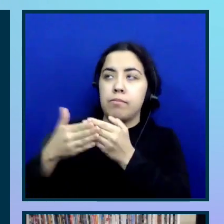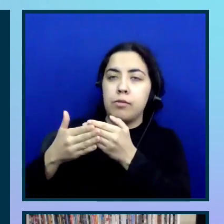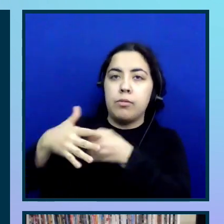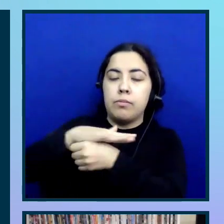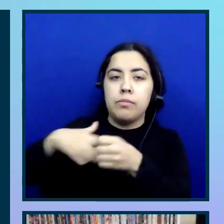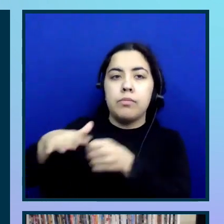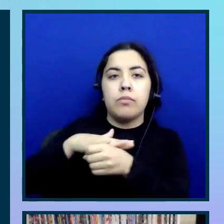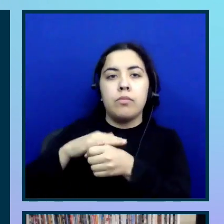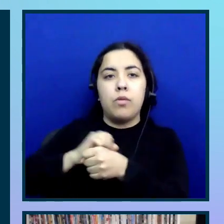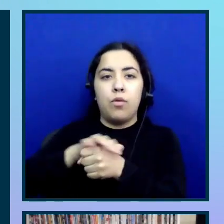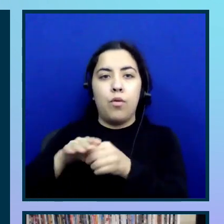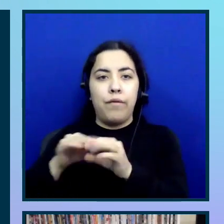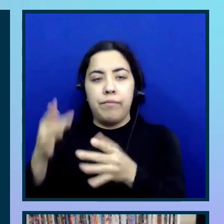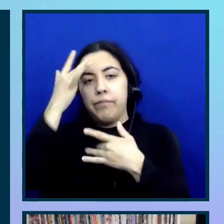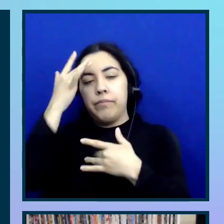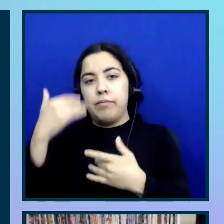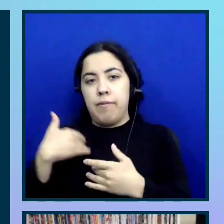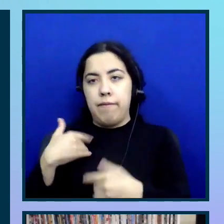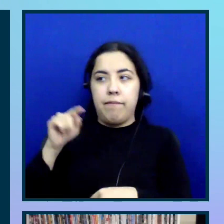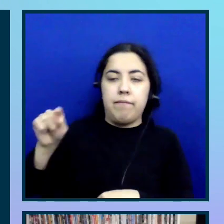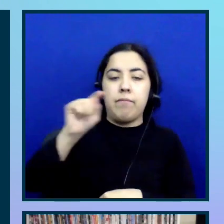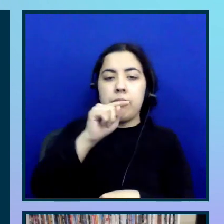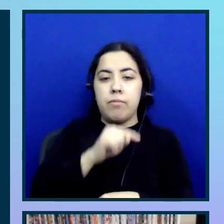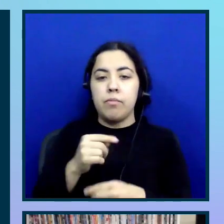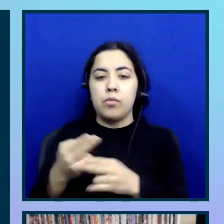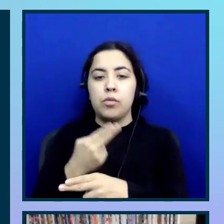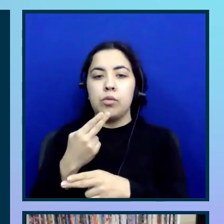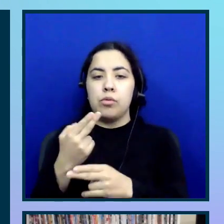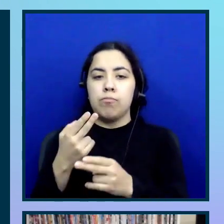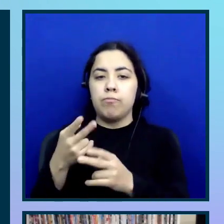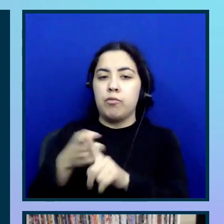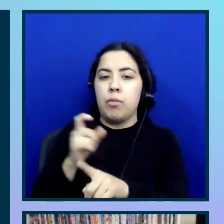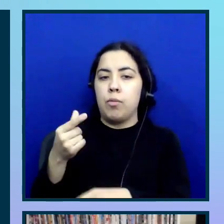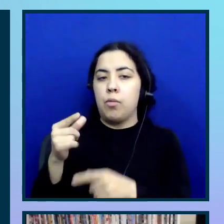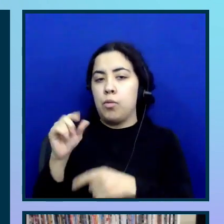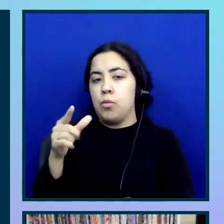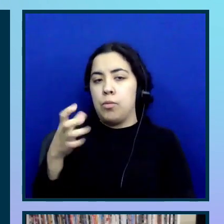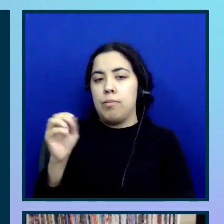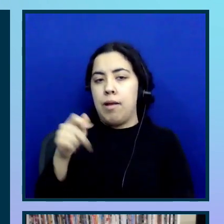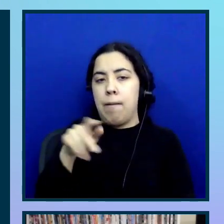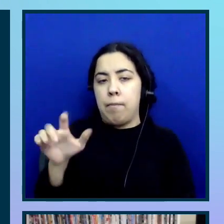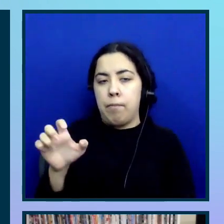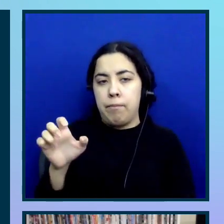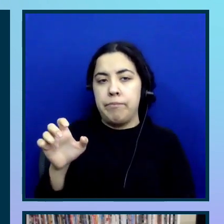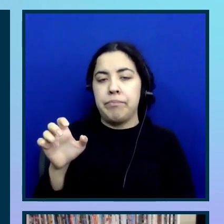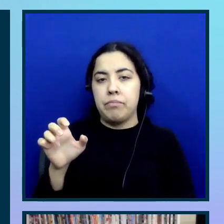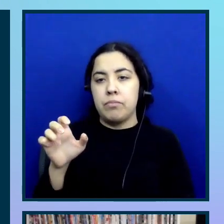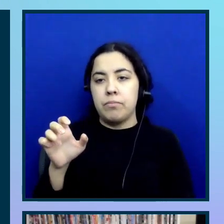provided by Apple and Google. And while the team at Shopify was working on this app, I was contacted by one of the leads